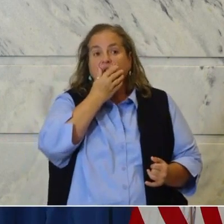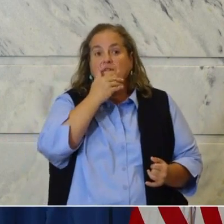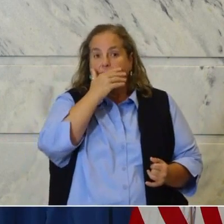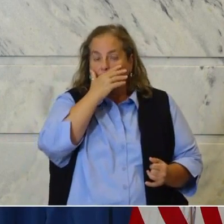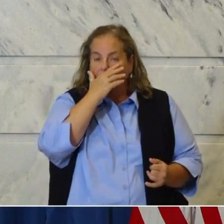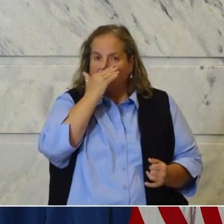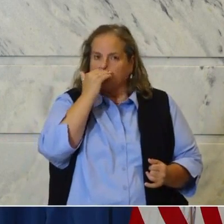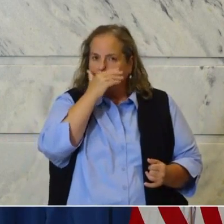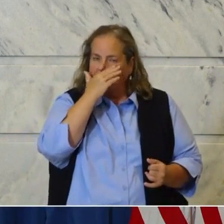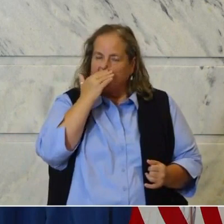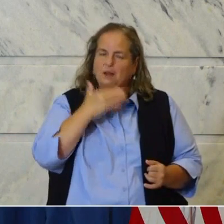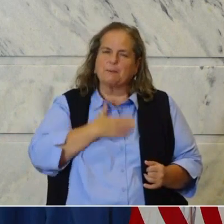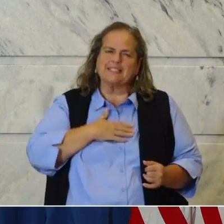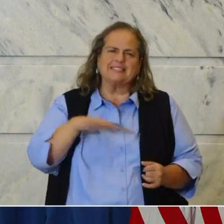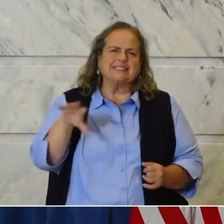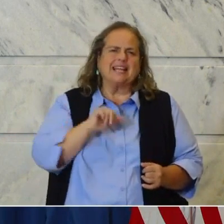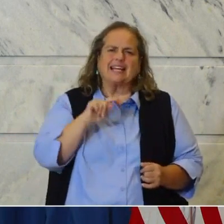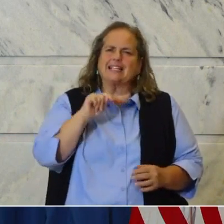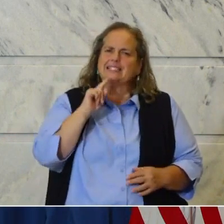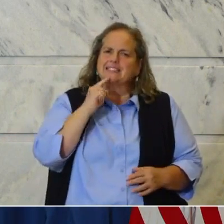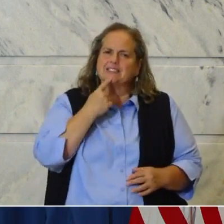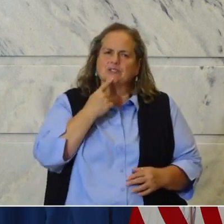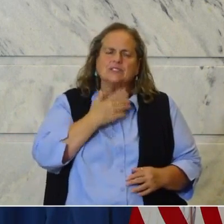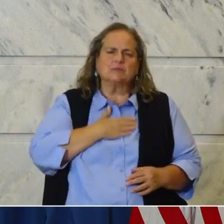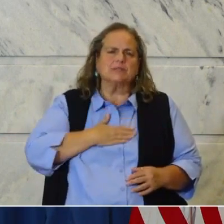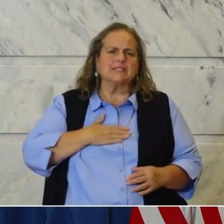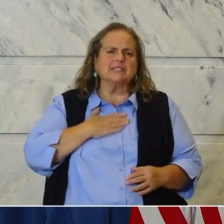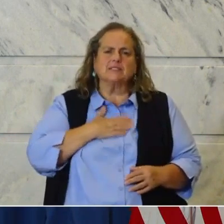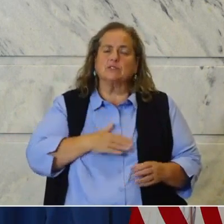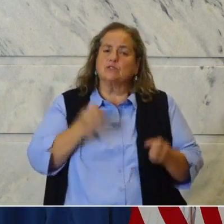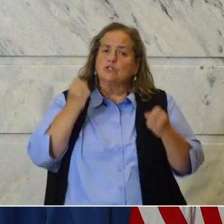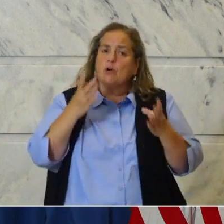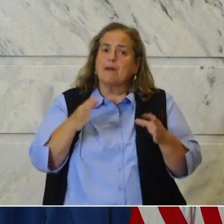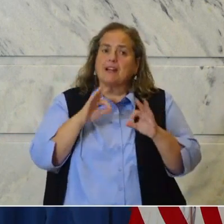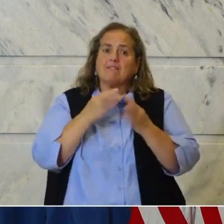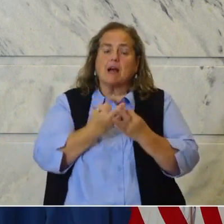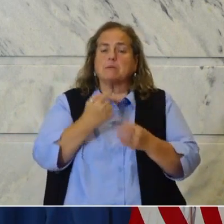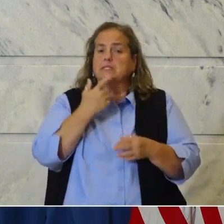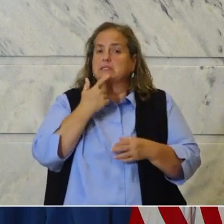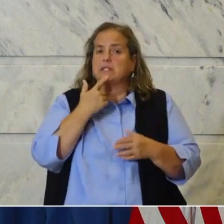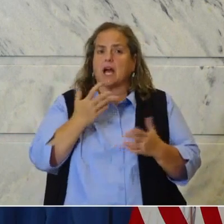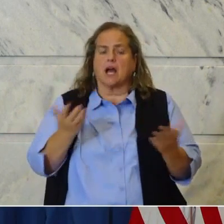Please take this seriously. So many of these families will say has a dying